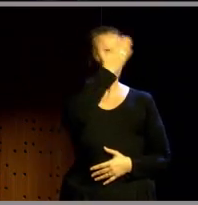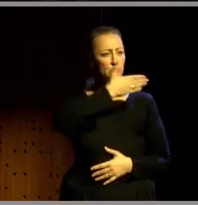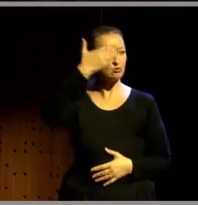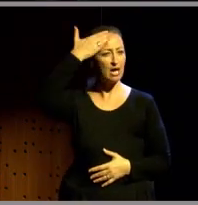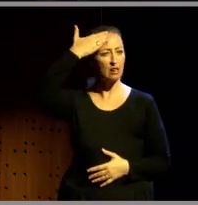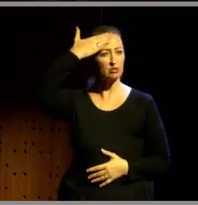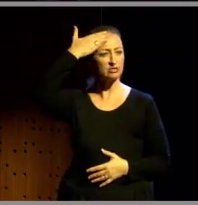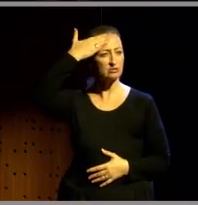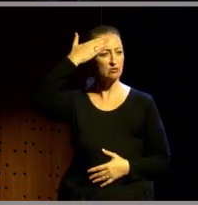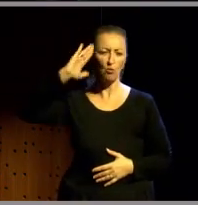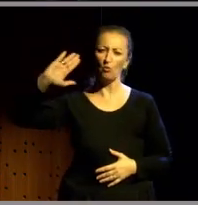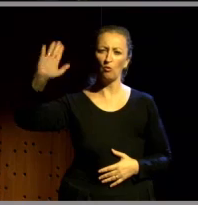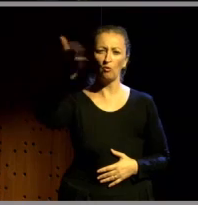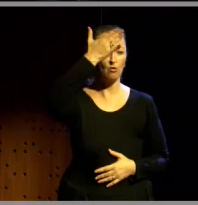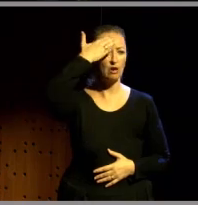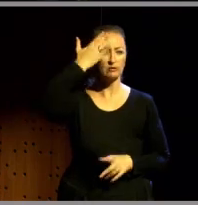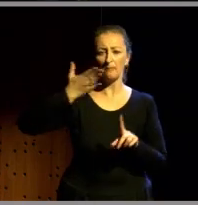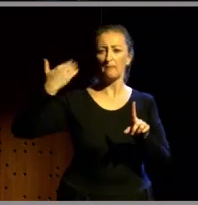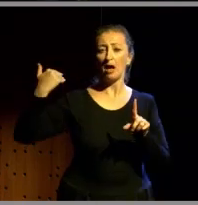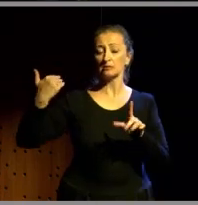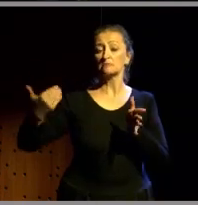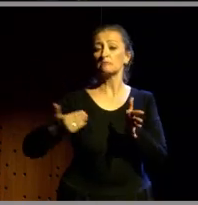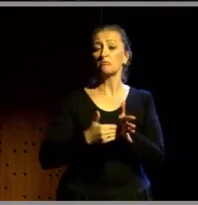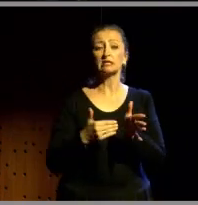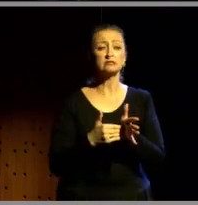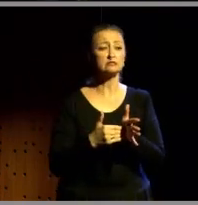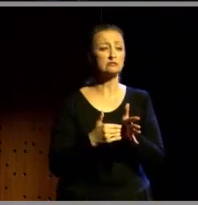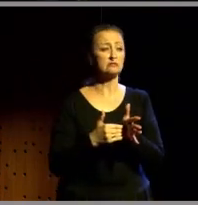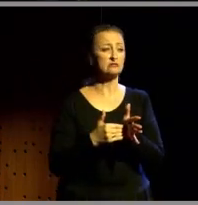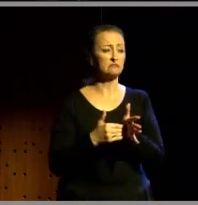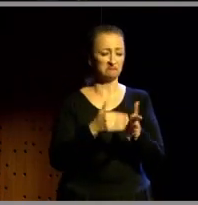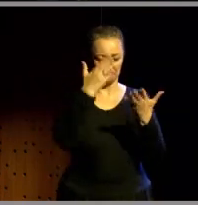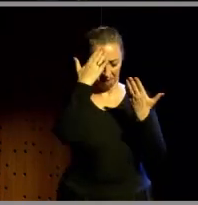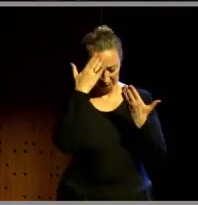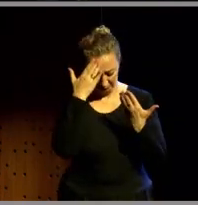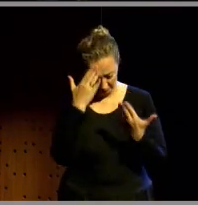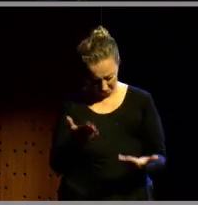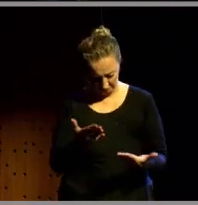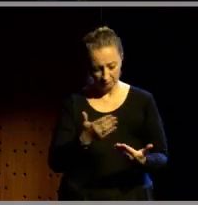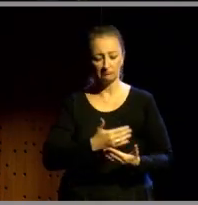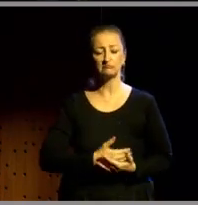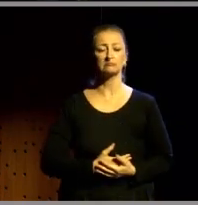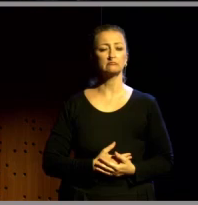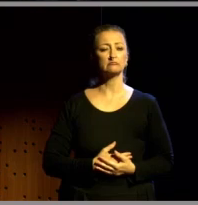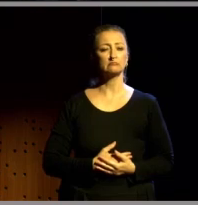all Elders, past and present. Also, pay my respects to all our Aboriginal